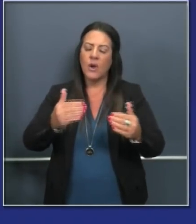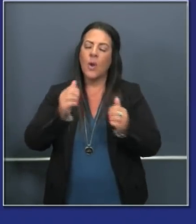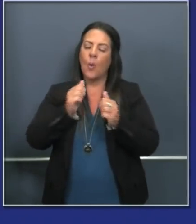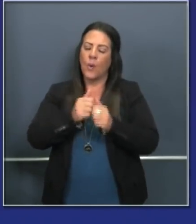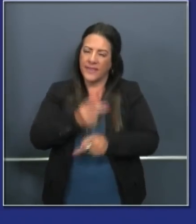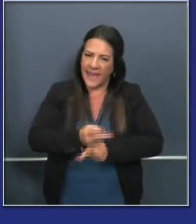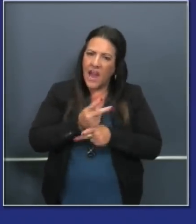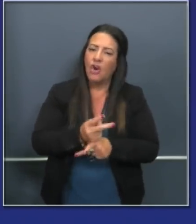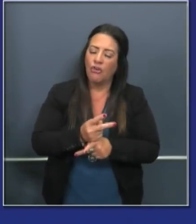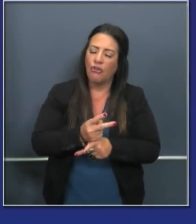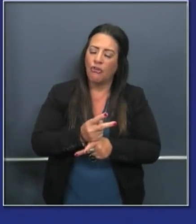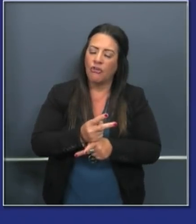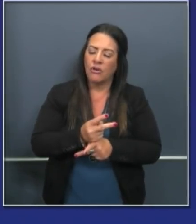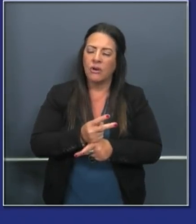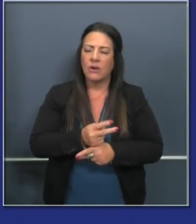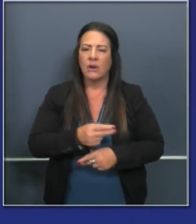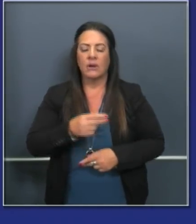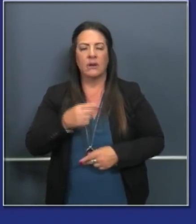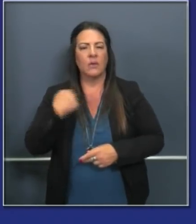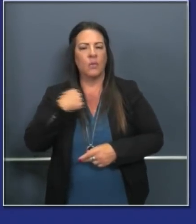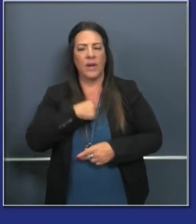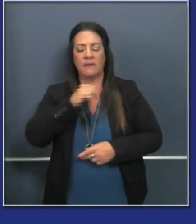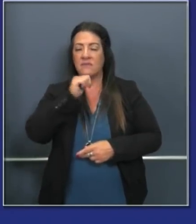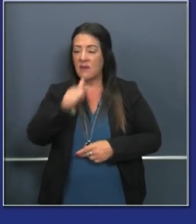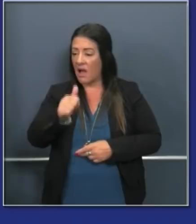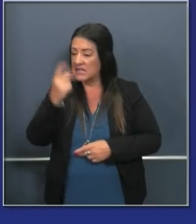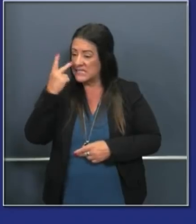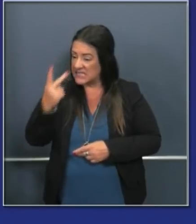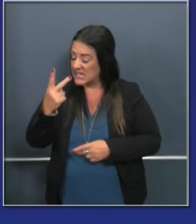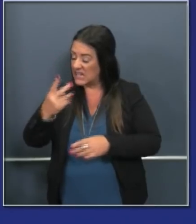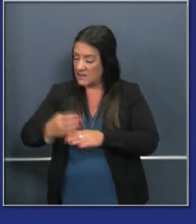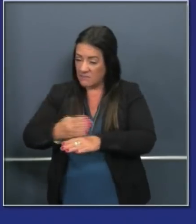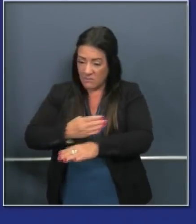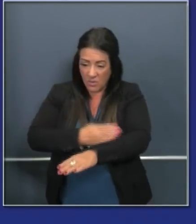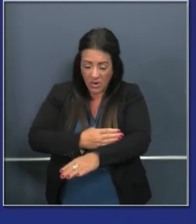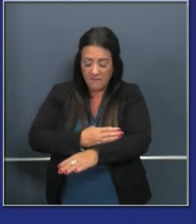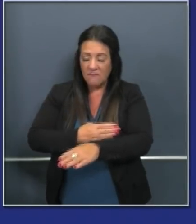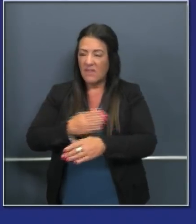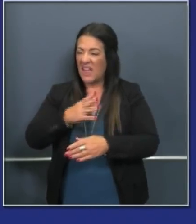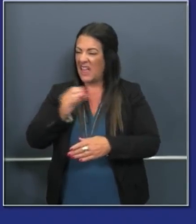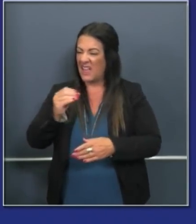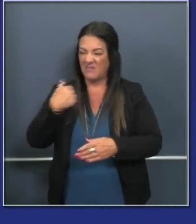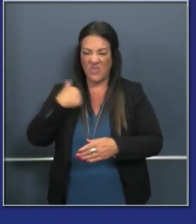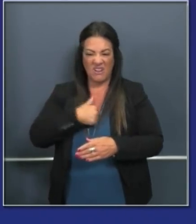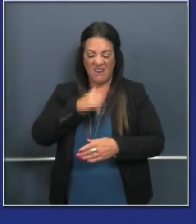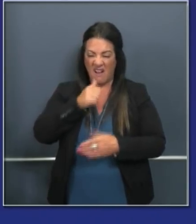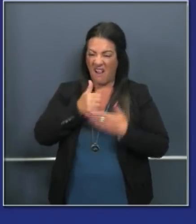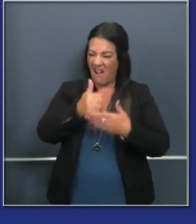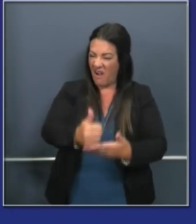MAKING PROGRESS WILL CONTINUE TO MOVE FORWARD. NOT BACKWARDS IN A THOUGHTFUL WAY TO THE